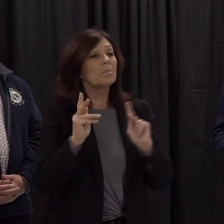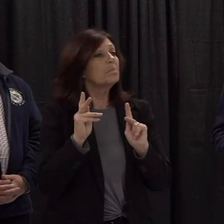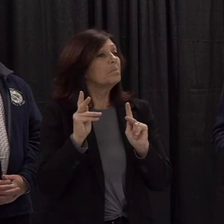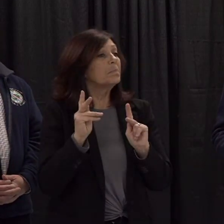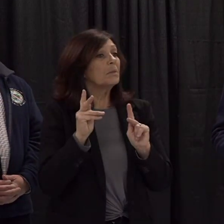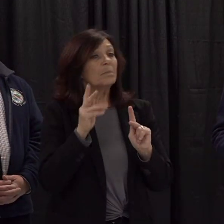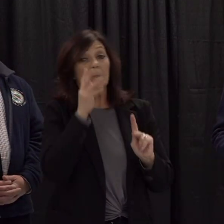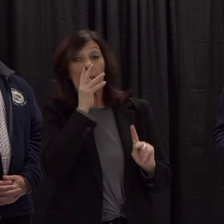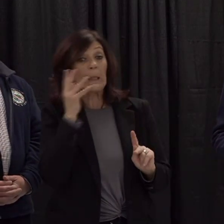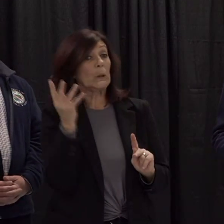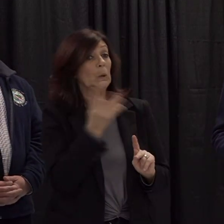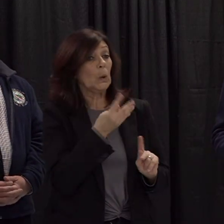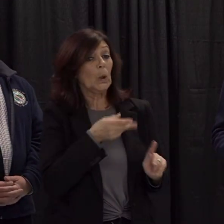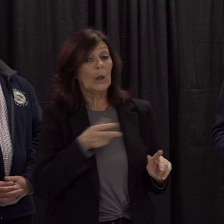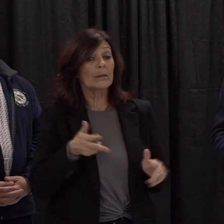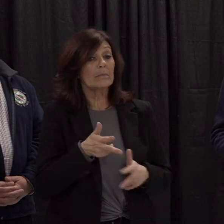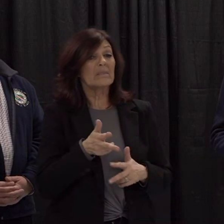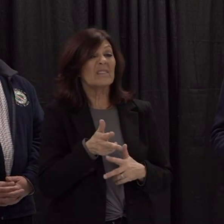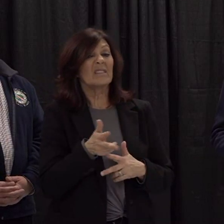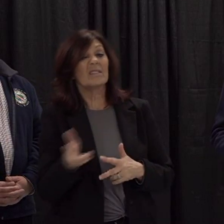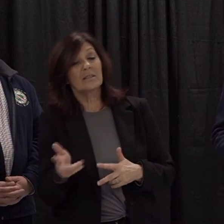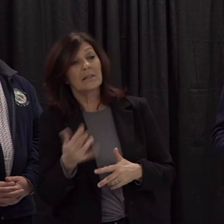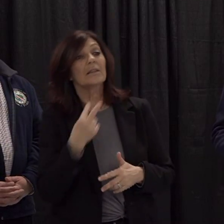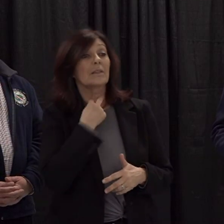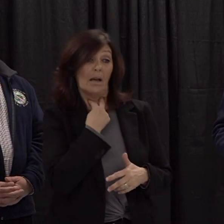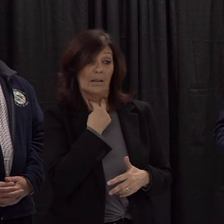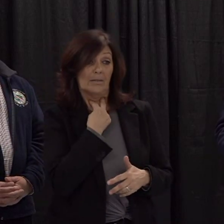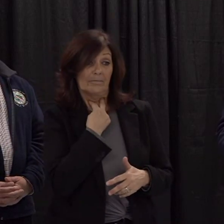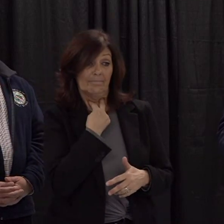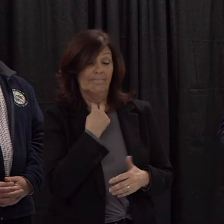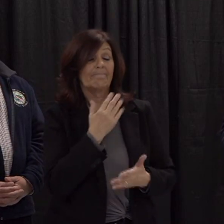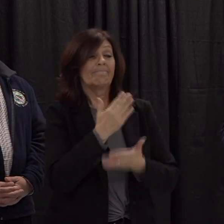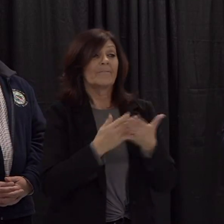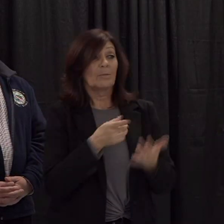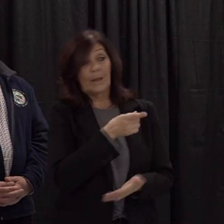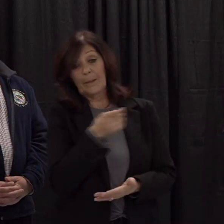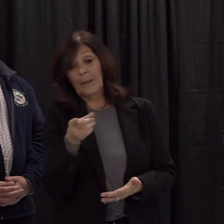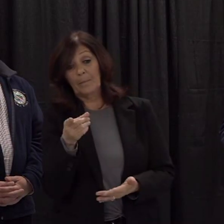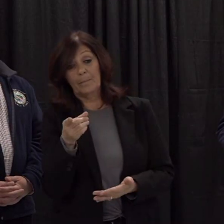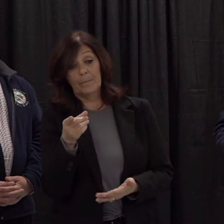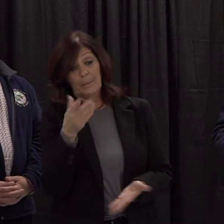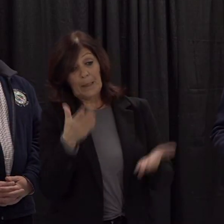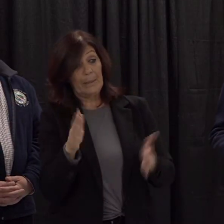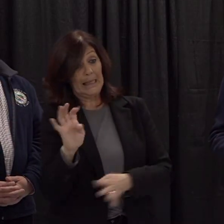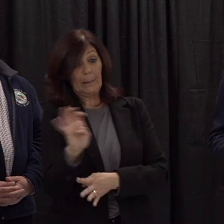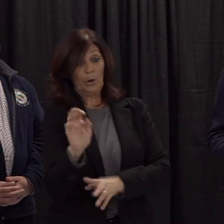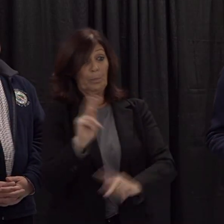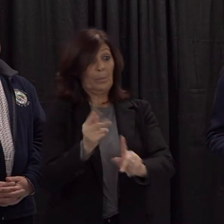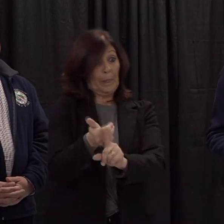and unfortunately have gotten stuck. Some of them are probably emergency personnel just trying to get to their work,